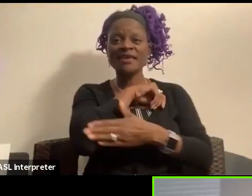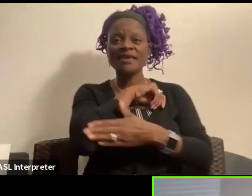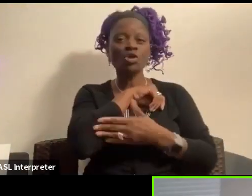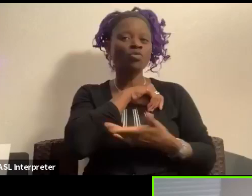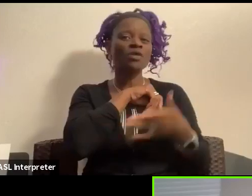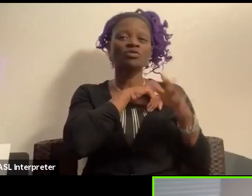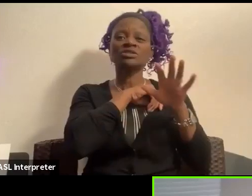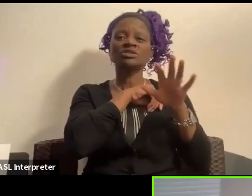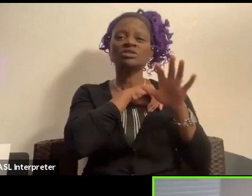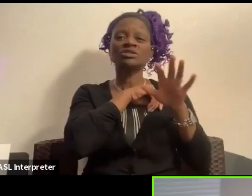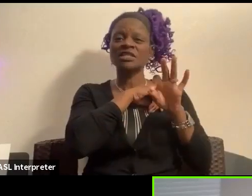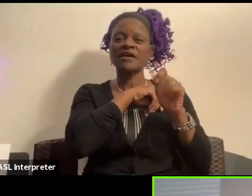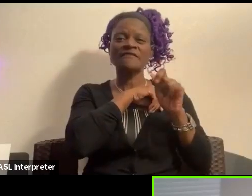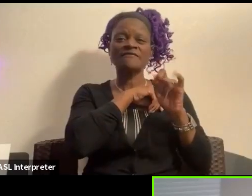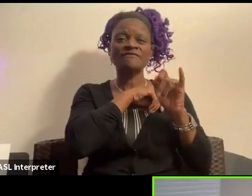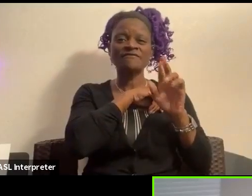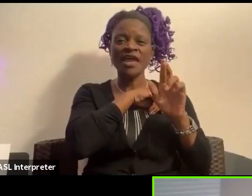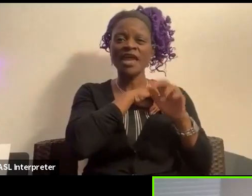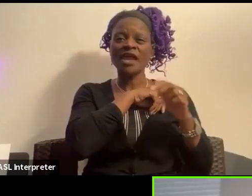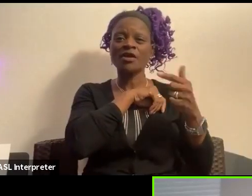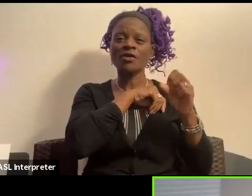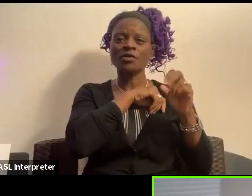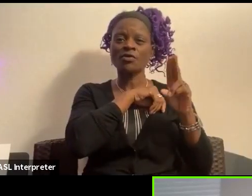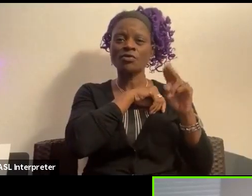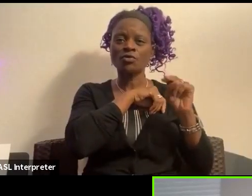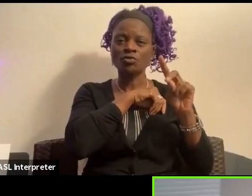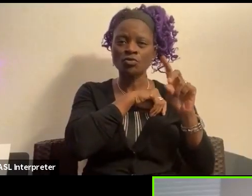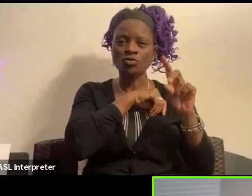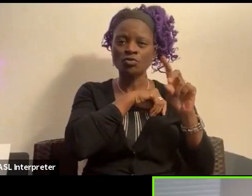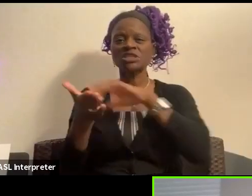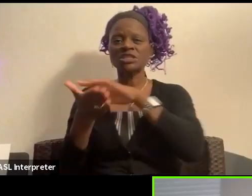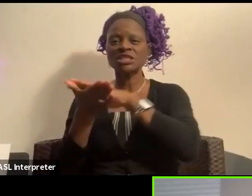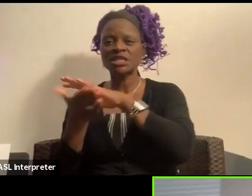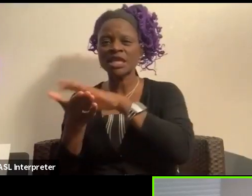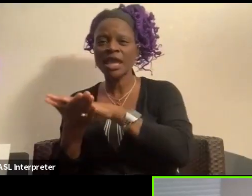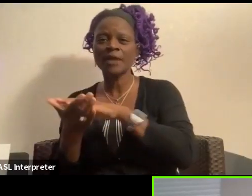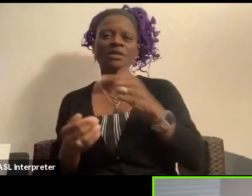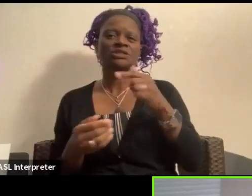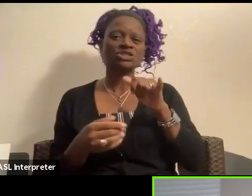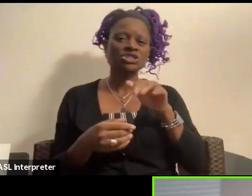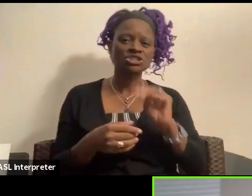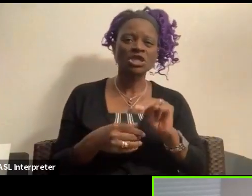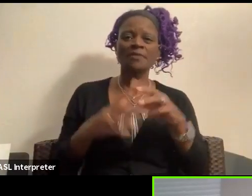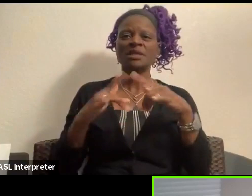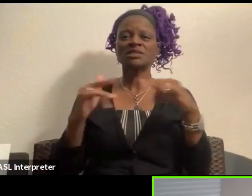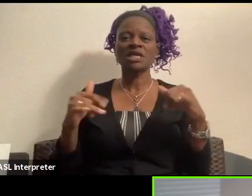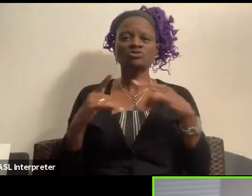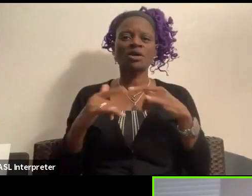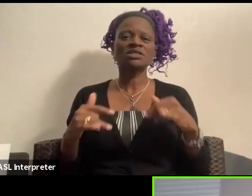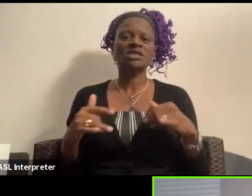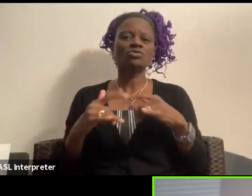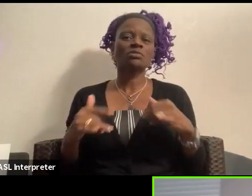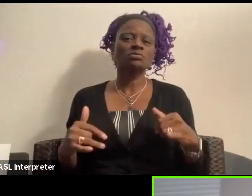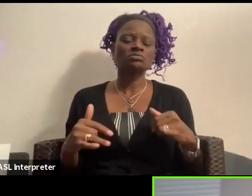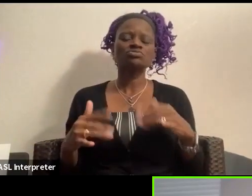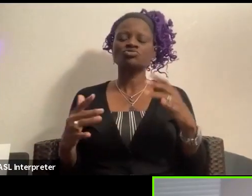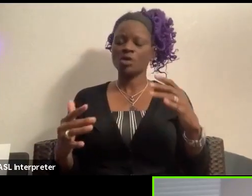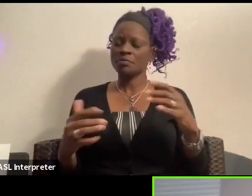Santa Rosa Jose Petaluma campus and at the work the gym in Windsor. Sites like these, similar to the way we ramped up testing.